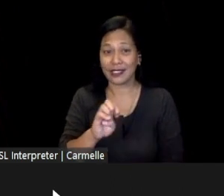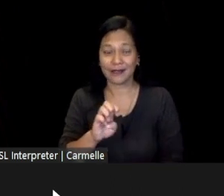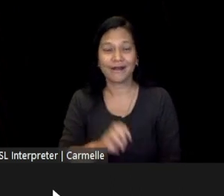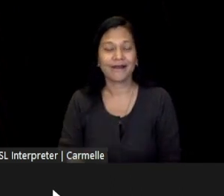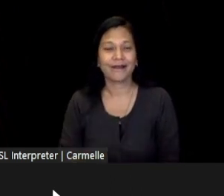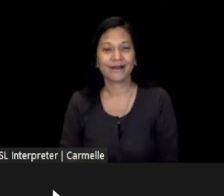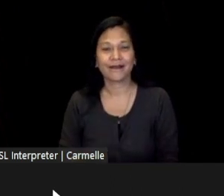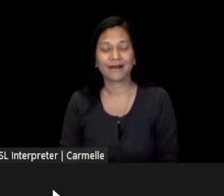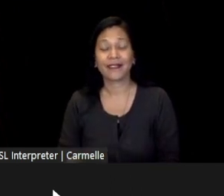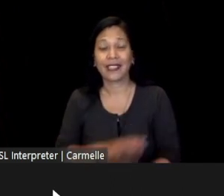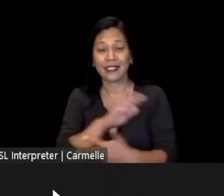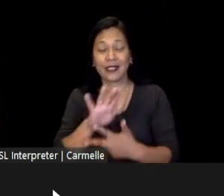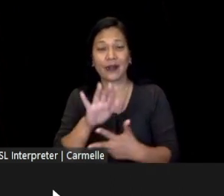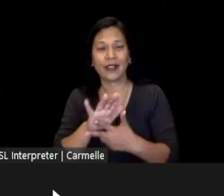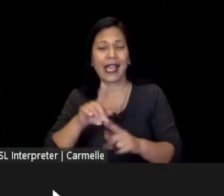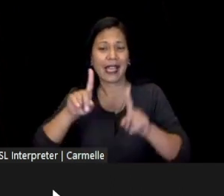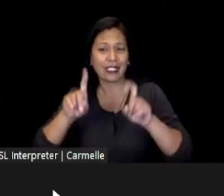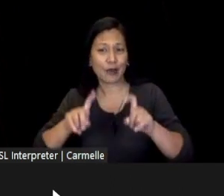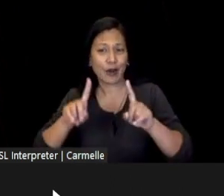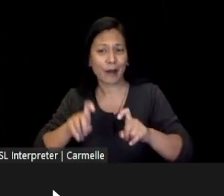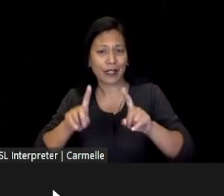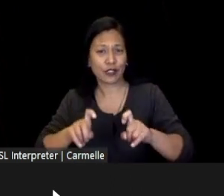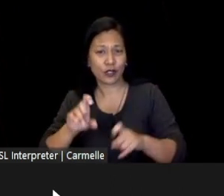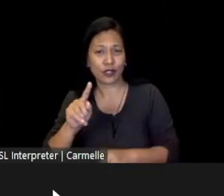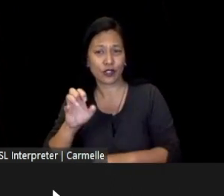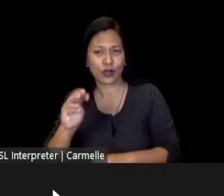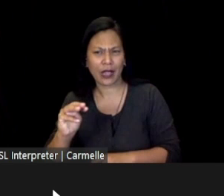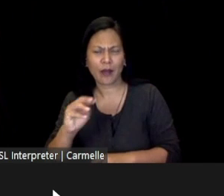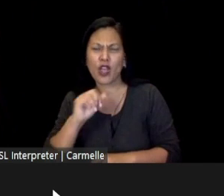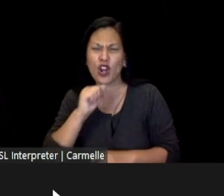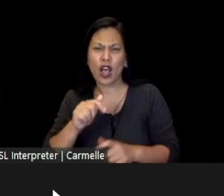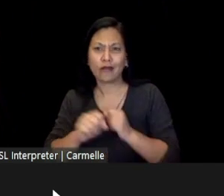Now, the experimental stream, I won't spend as much time on because it is significantly smaller, but it is